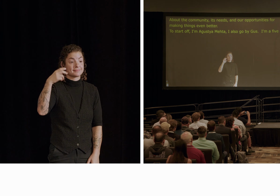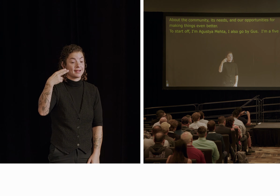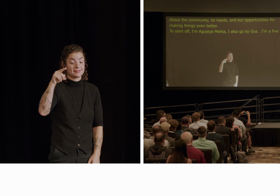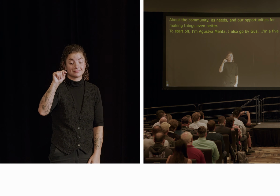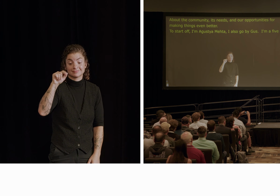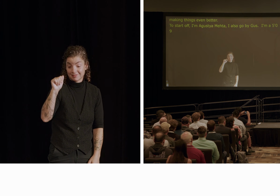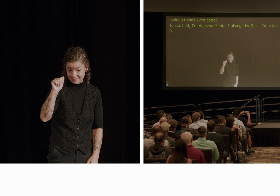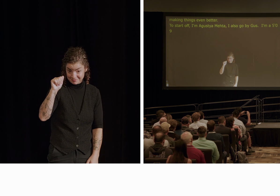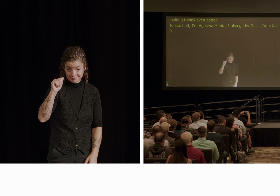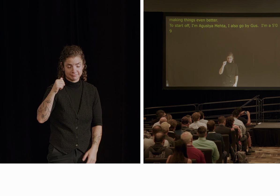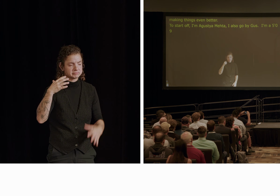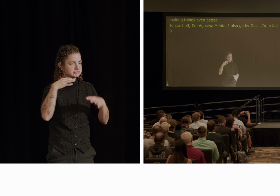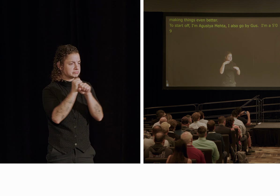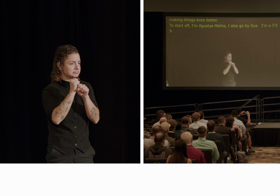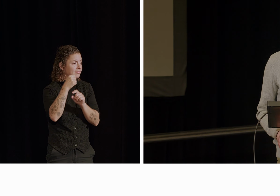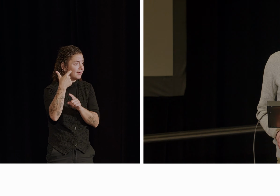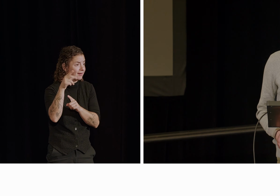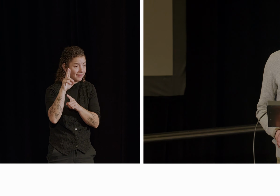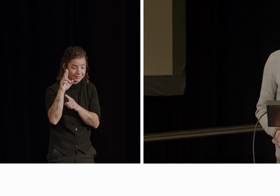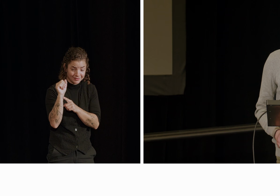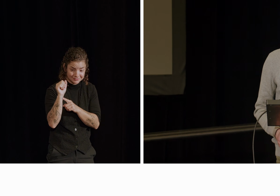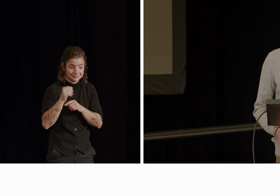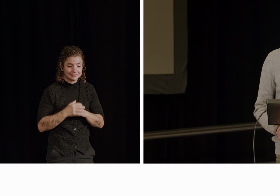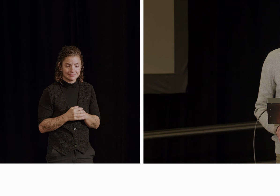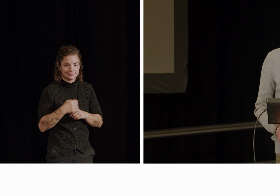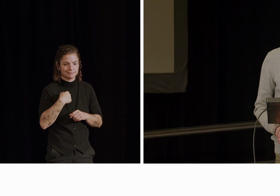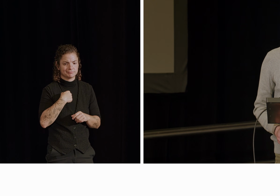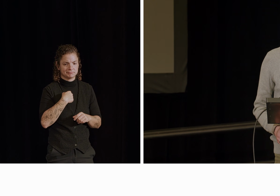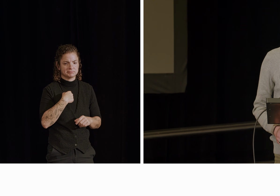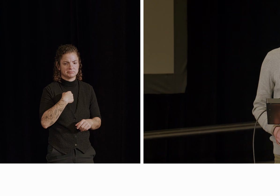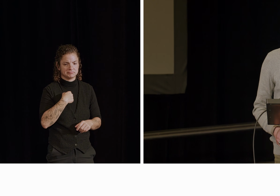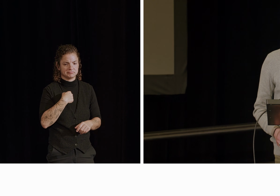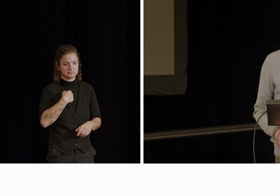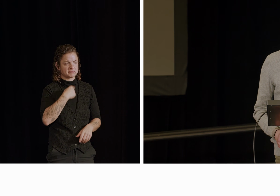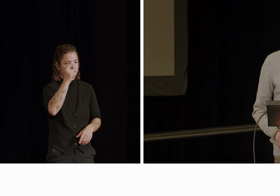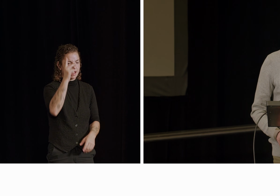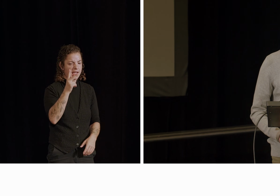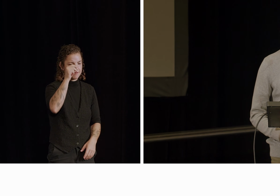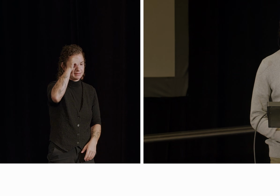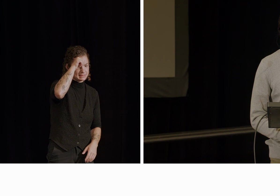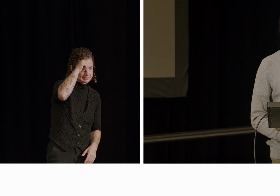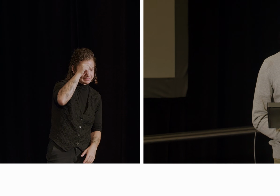half Indian, half white, pretty good looking guy. (Audience Applauding)